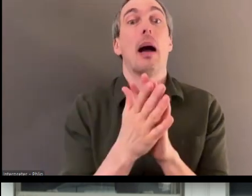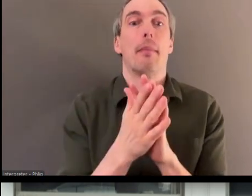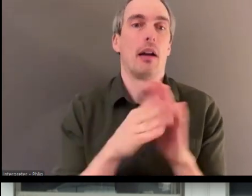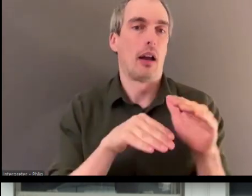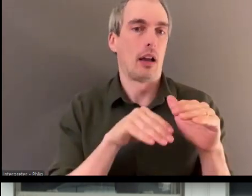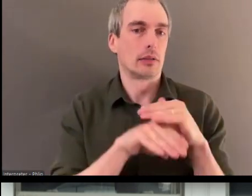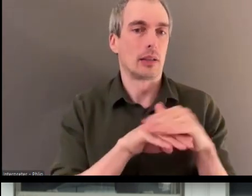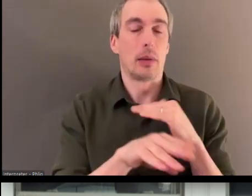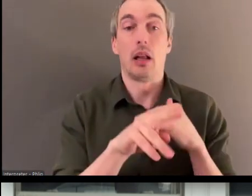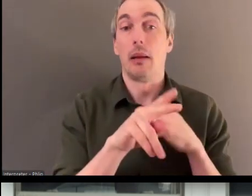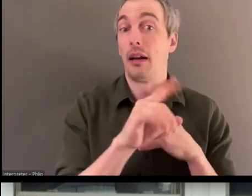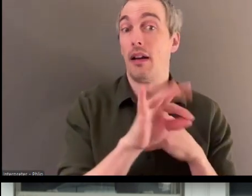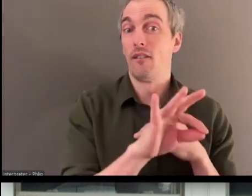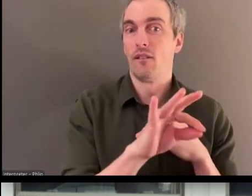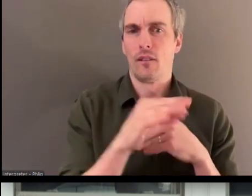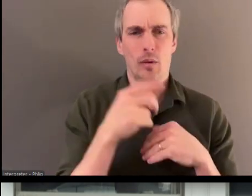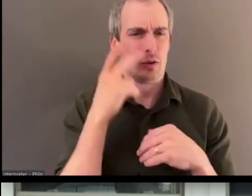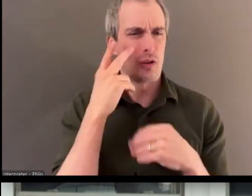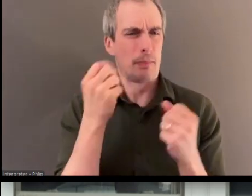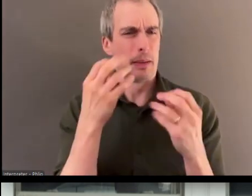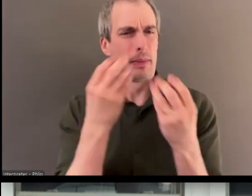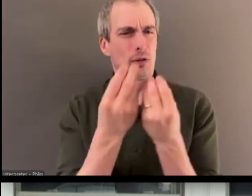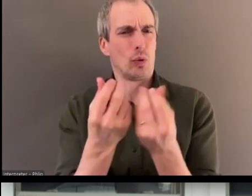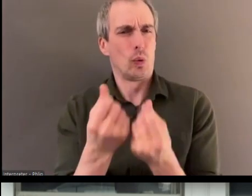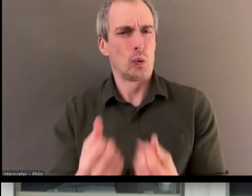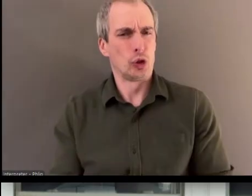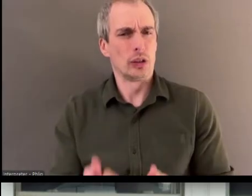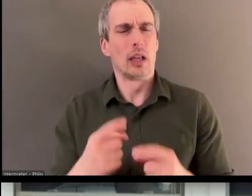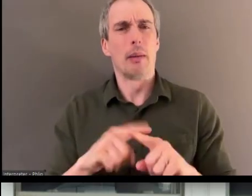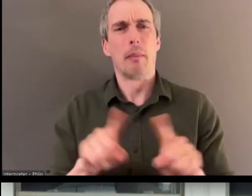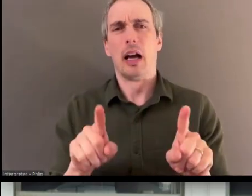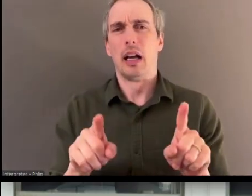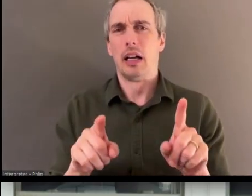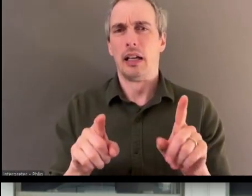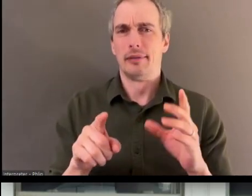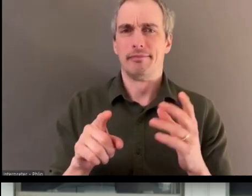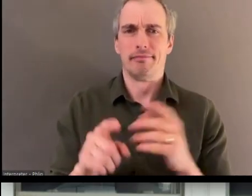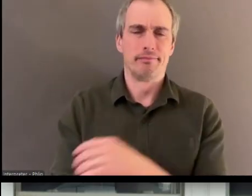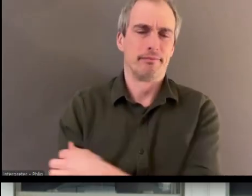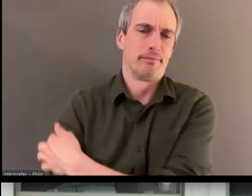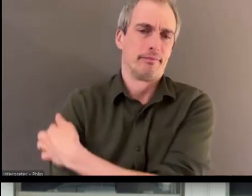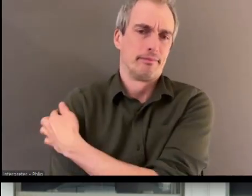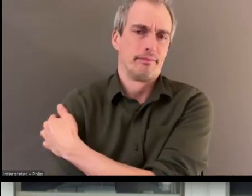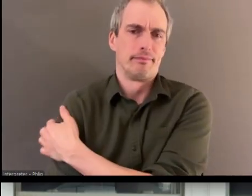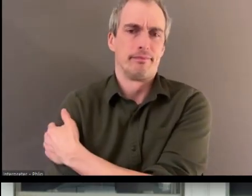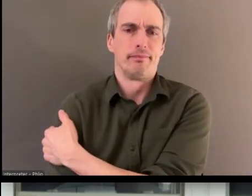One of the major solutions just basically tagged the PDF.